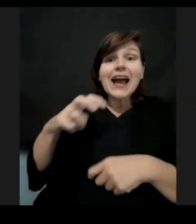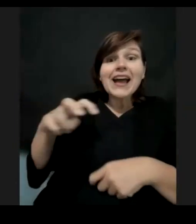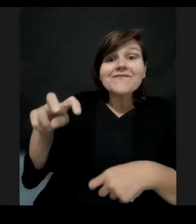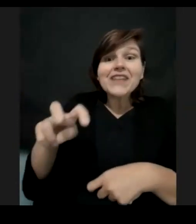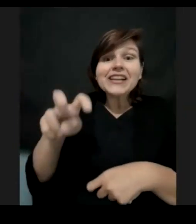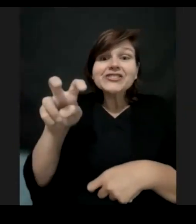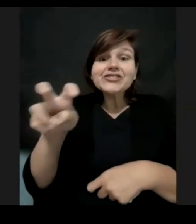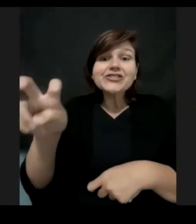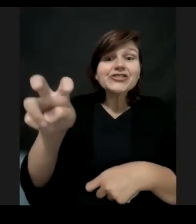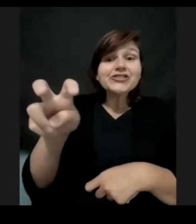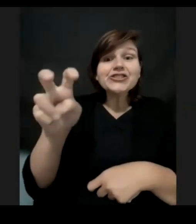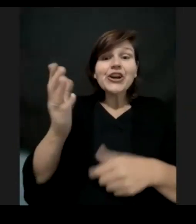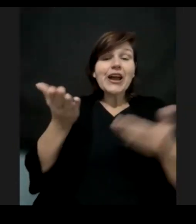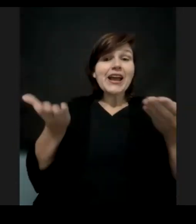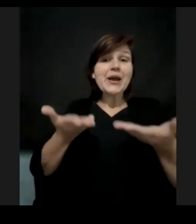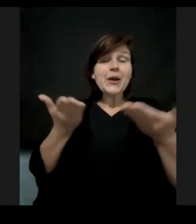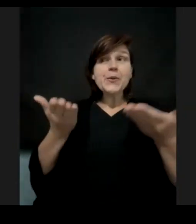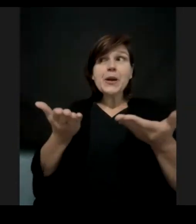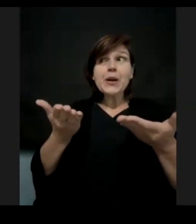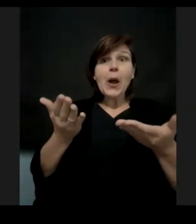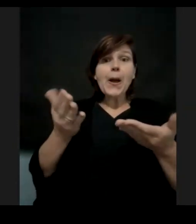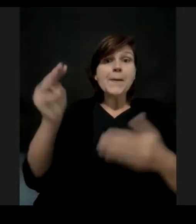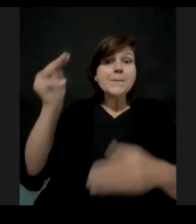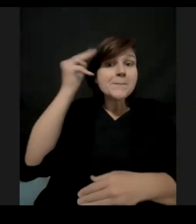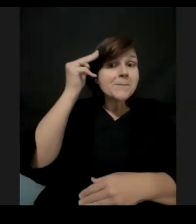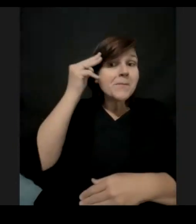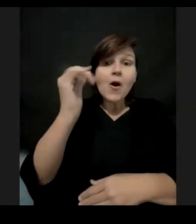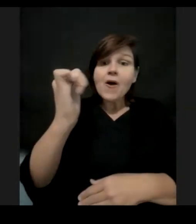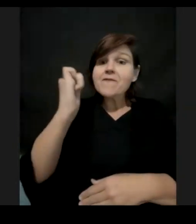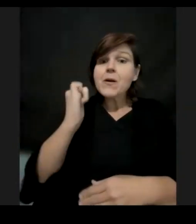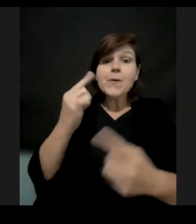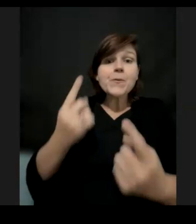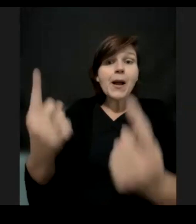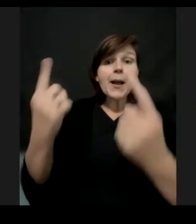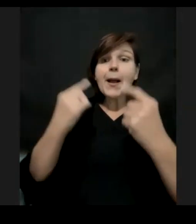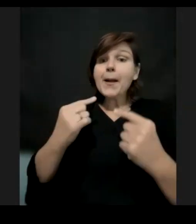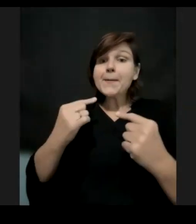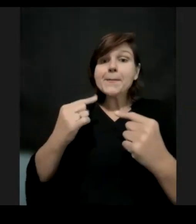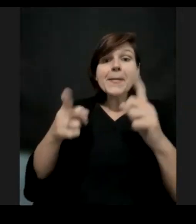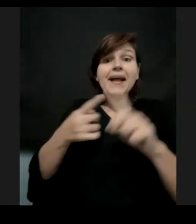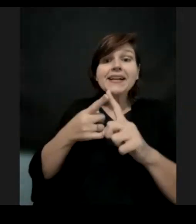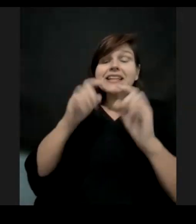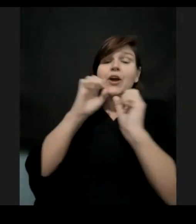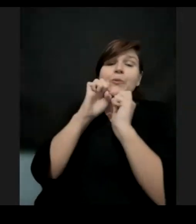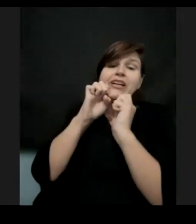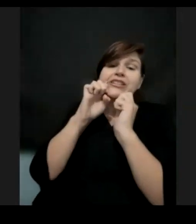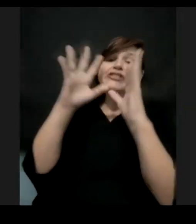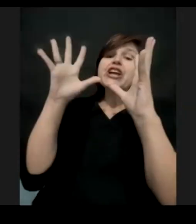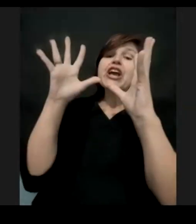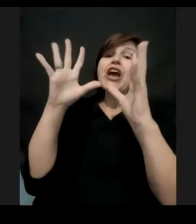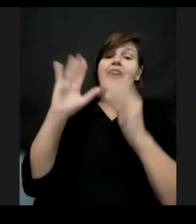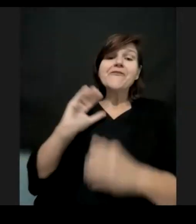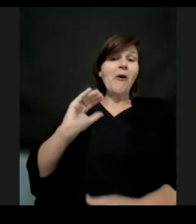But Marvin won't appear unless we give a cheer for our hero. ∂ ∂